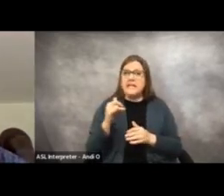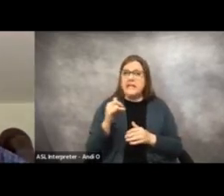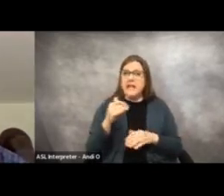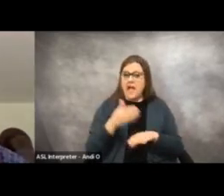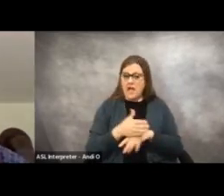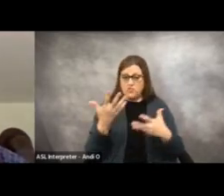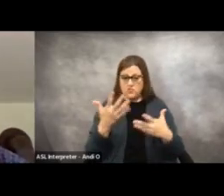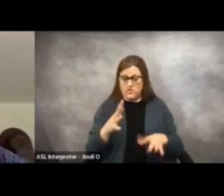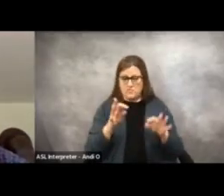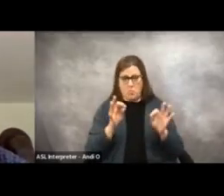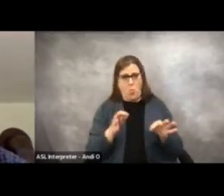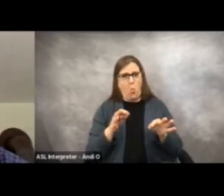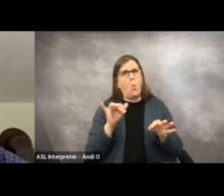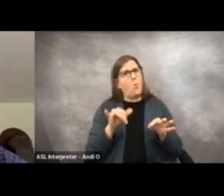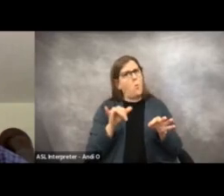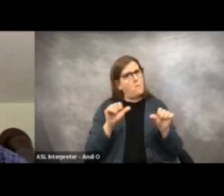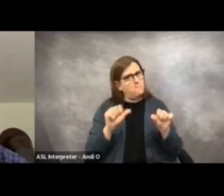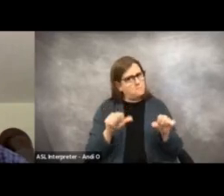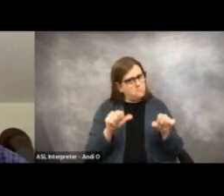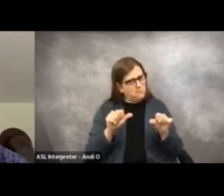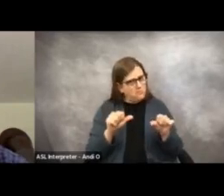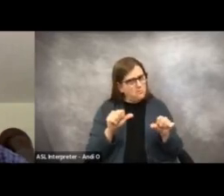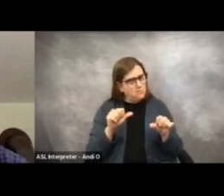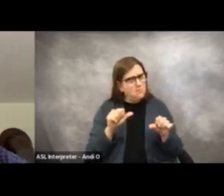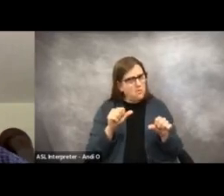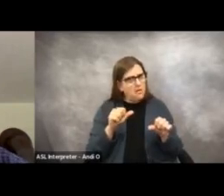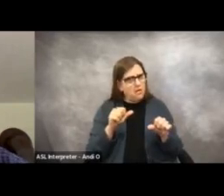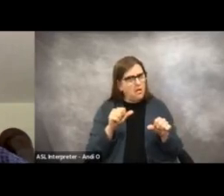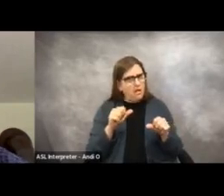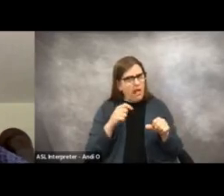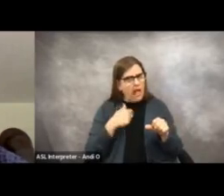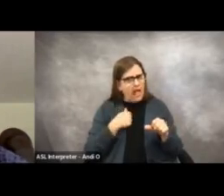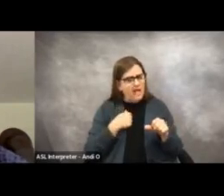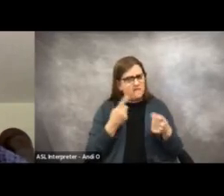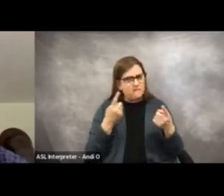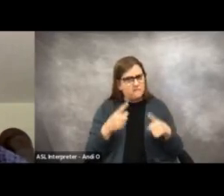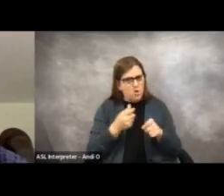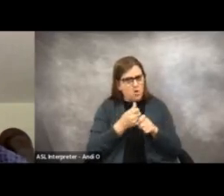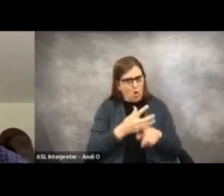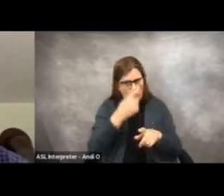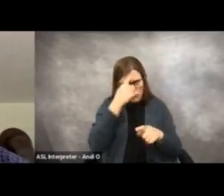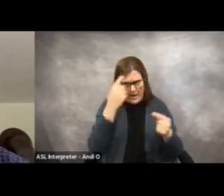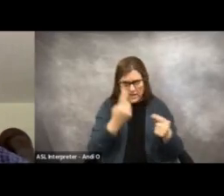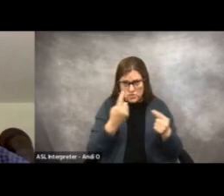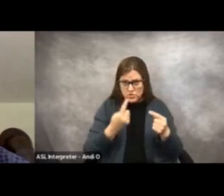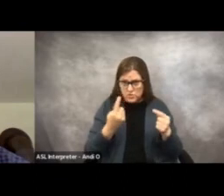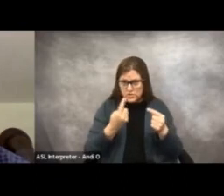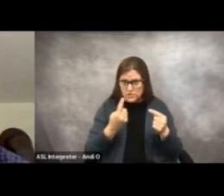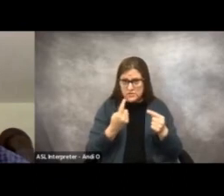possibility of a lifetime event that could have caused a brain injury, you may want to move on